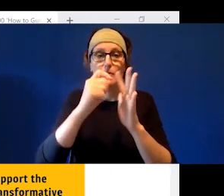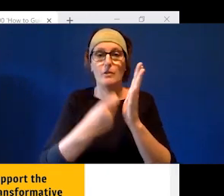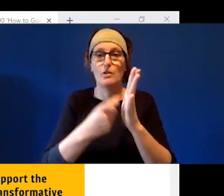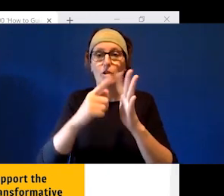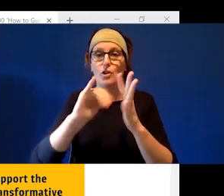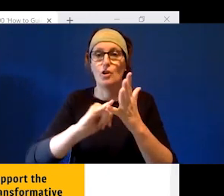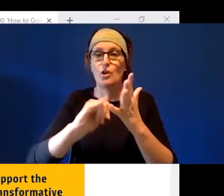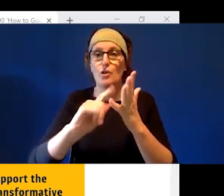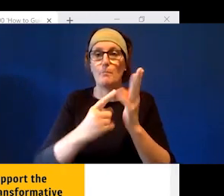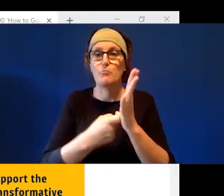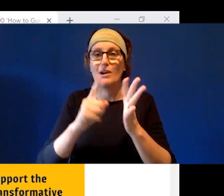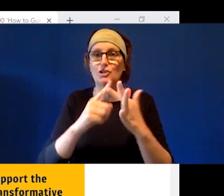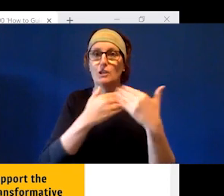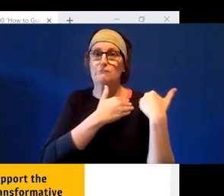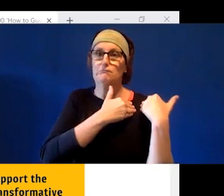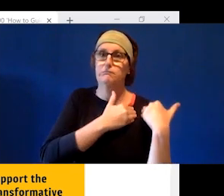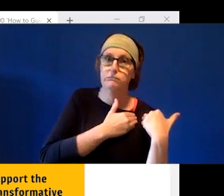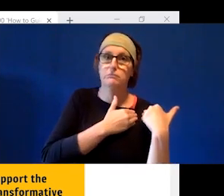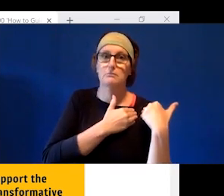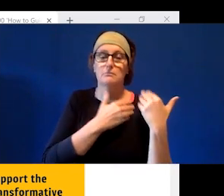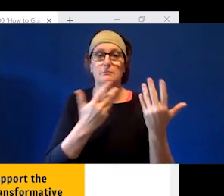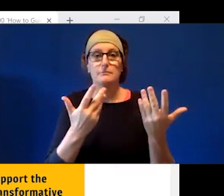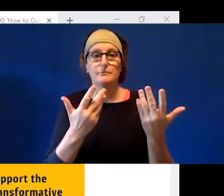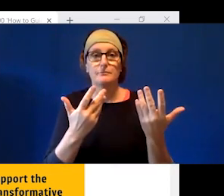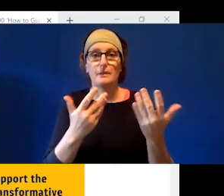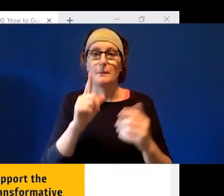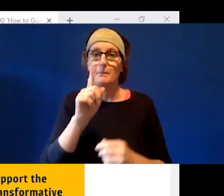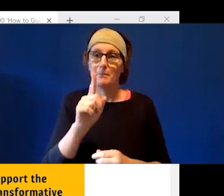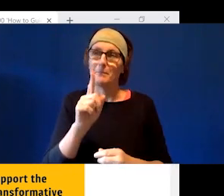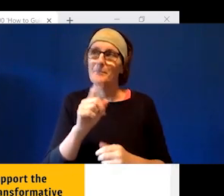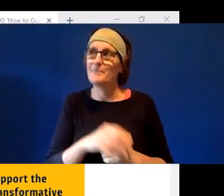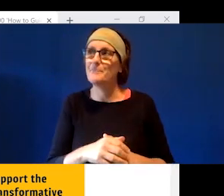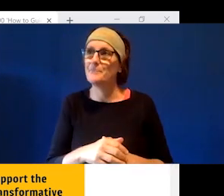commercial end of the share economy. Actually, some really great